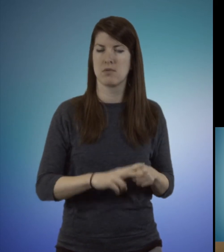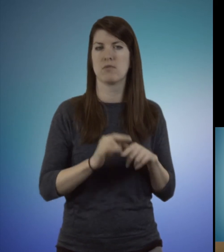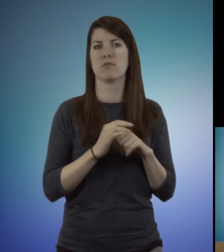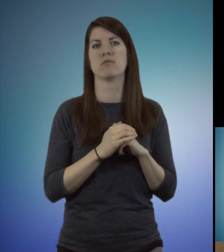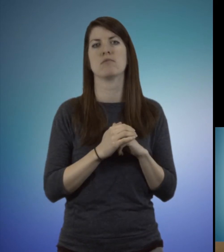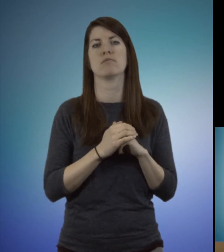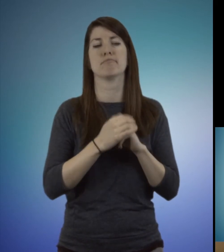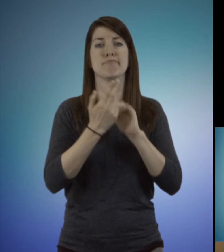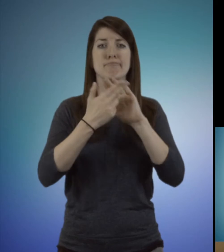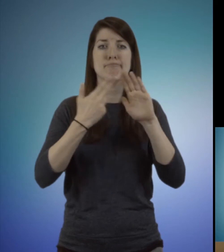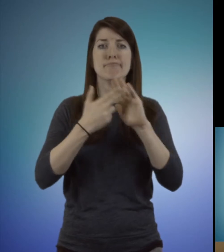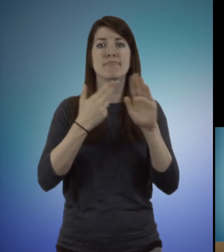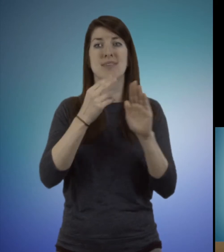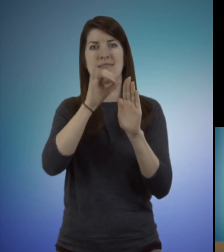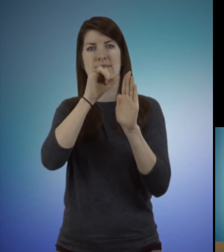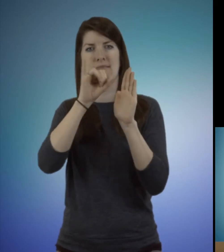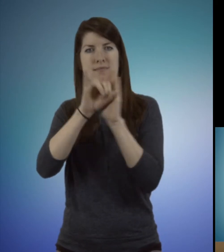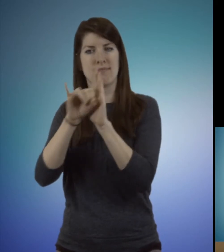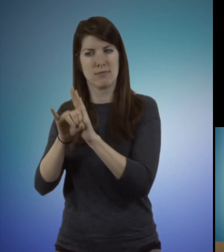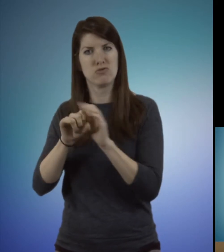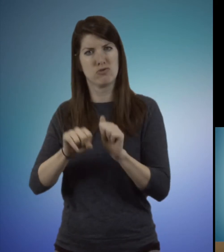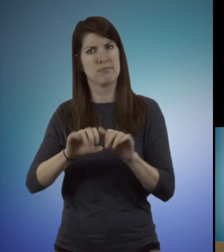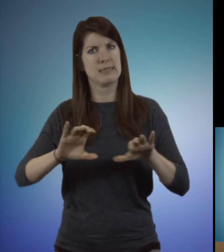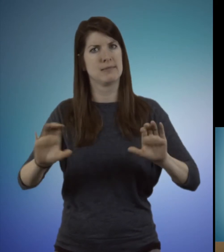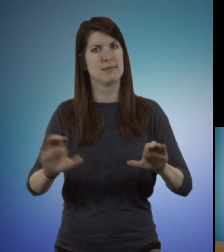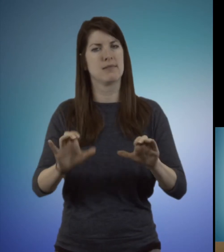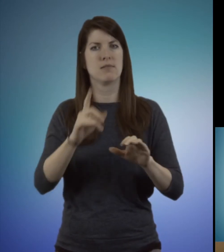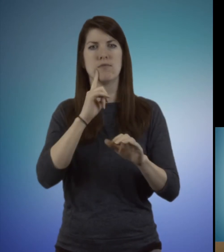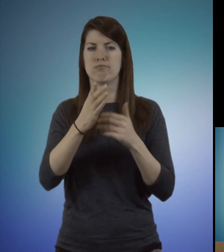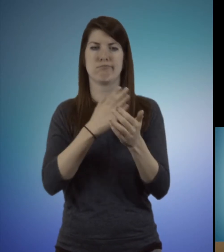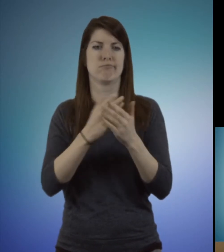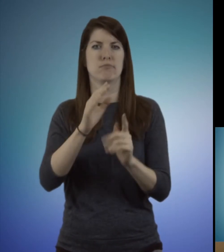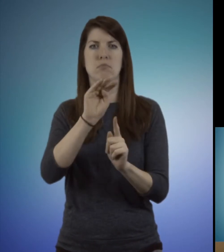labeling and identifying should be done in any mode that they show skills.